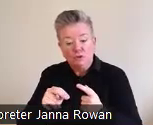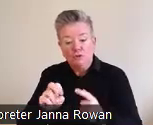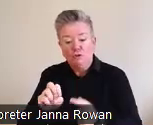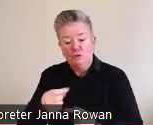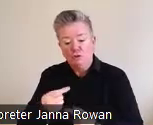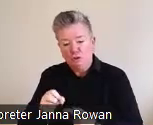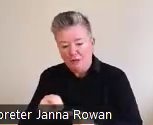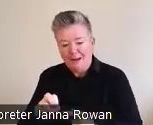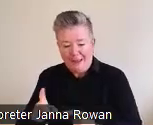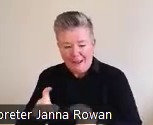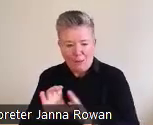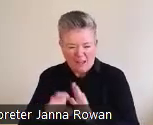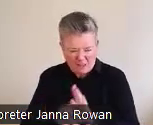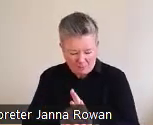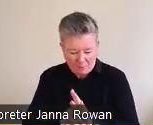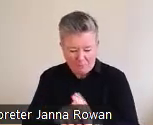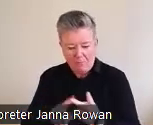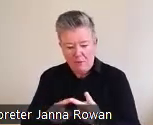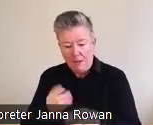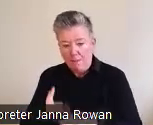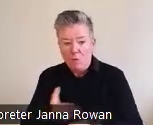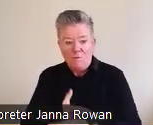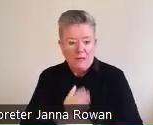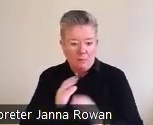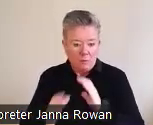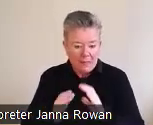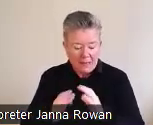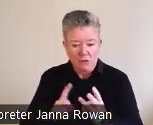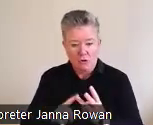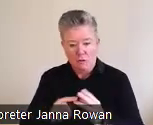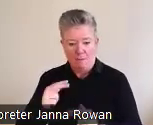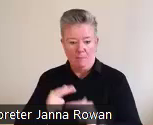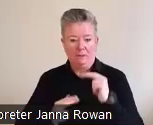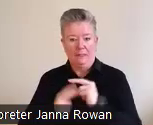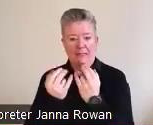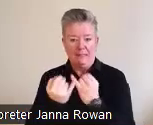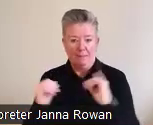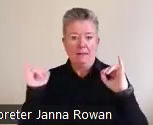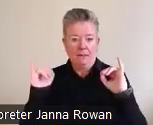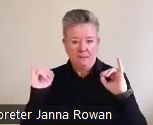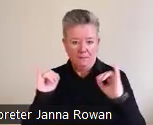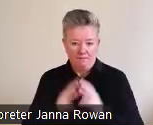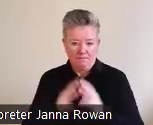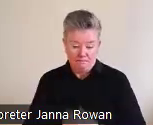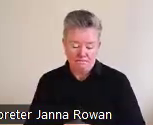improving communication, building independence.